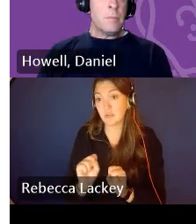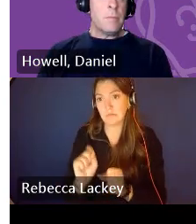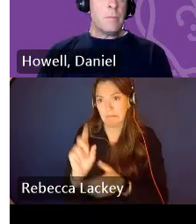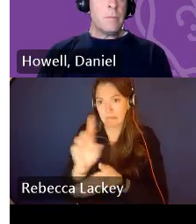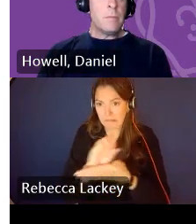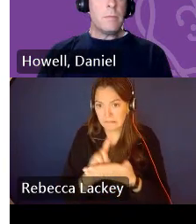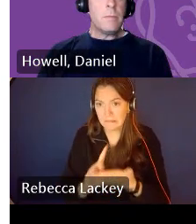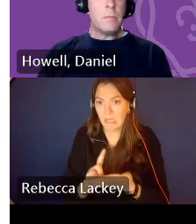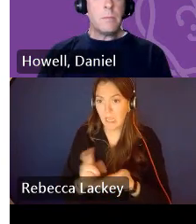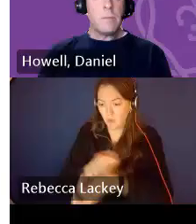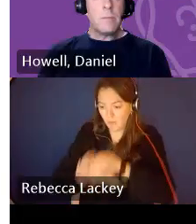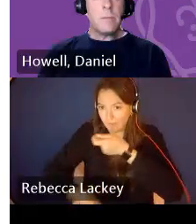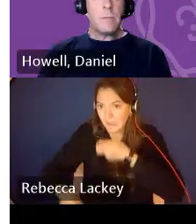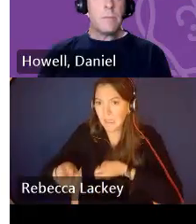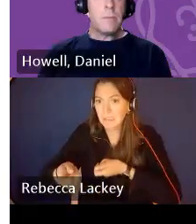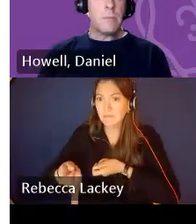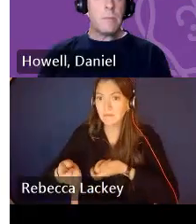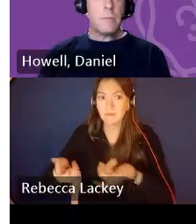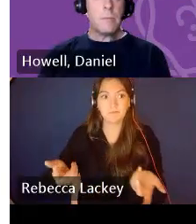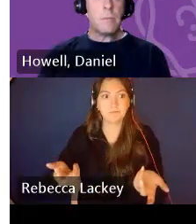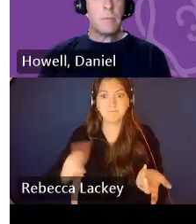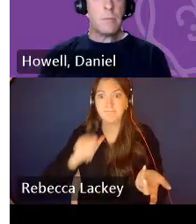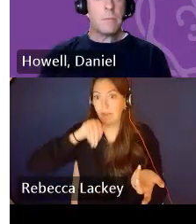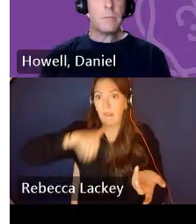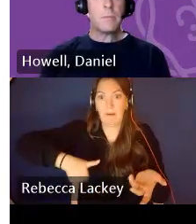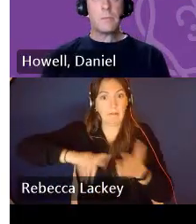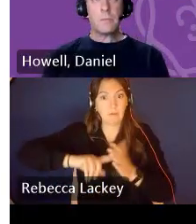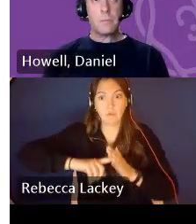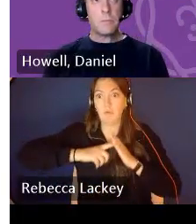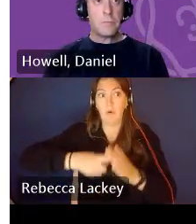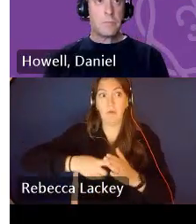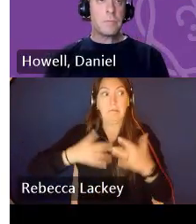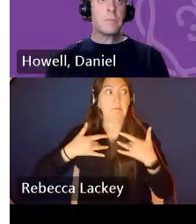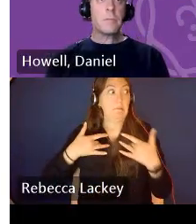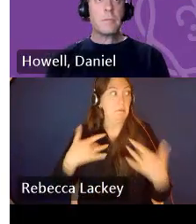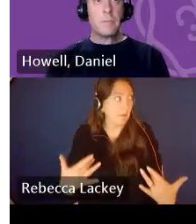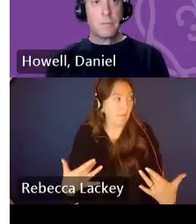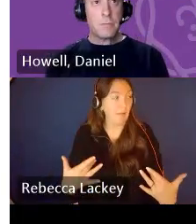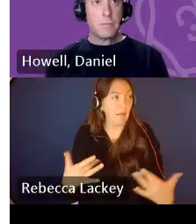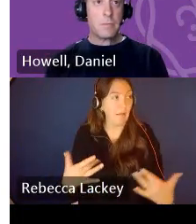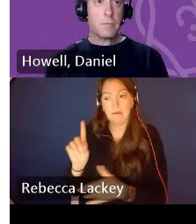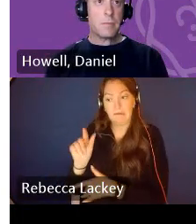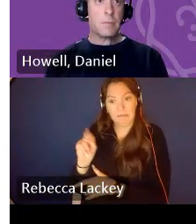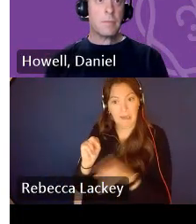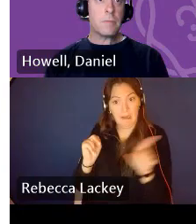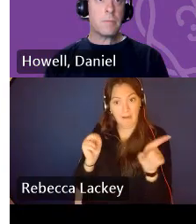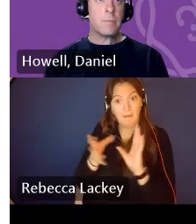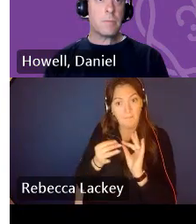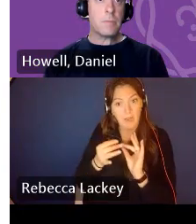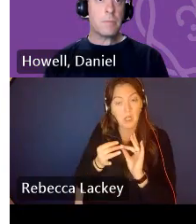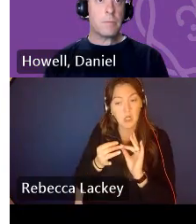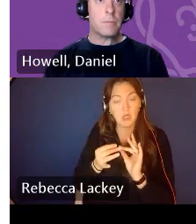the replacement bridge has not even begun yet. And typically, as Dan mentioned, there there is